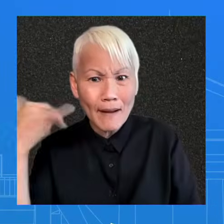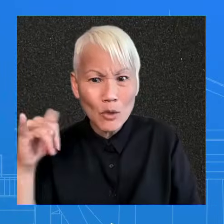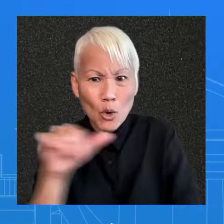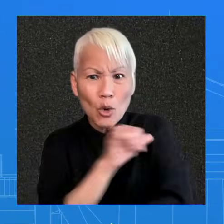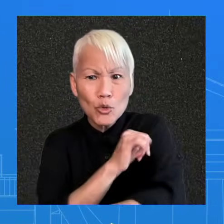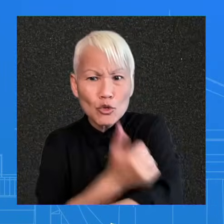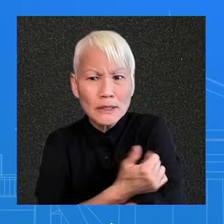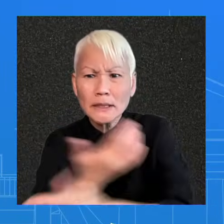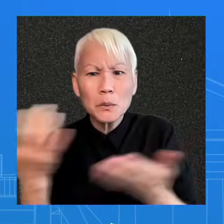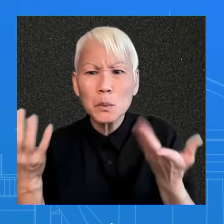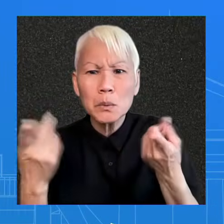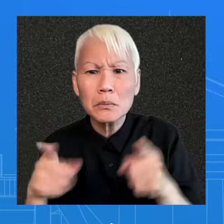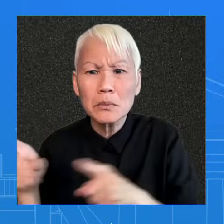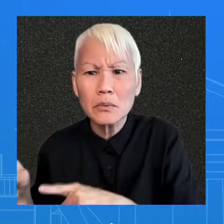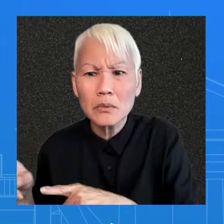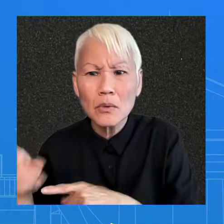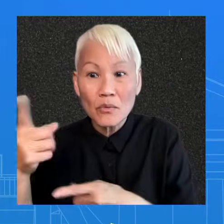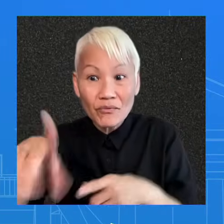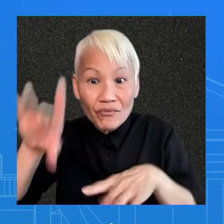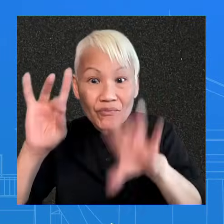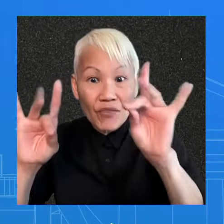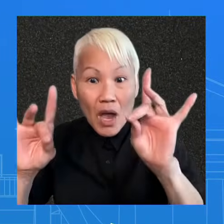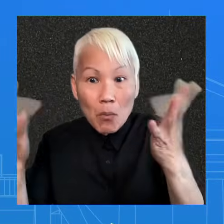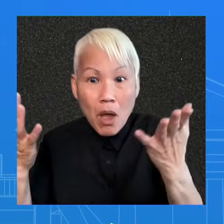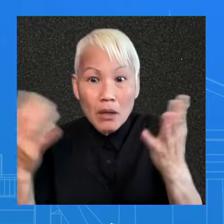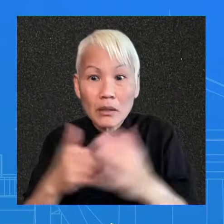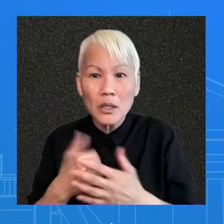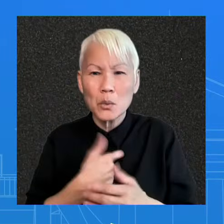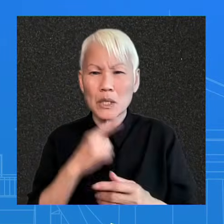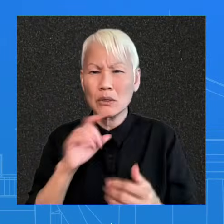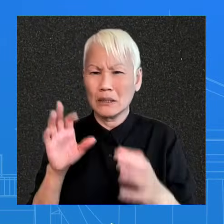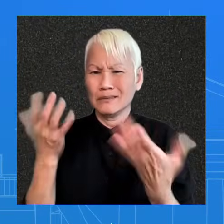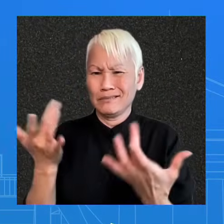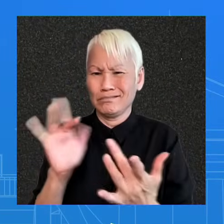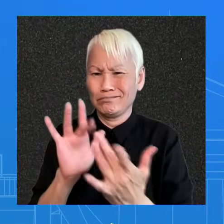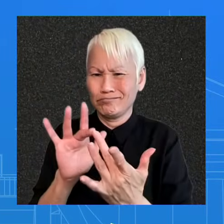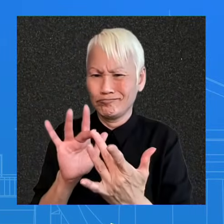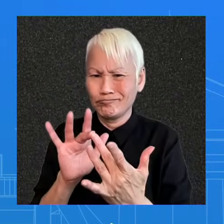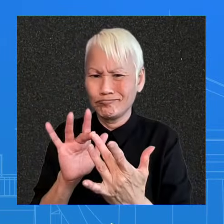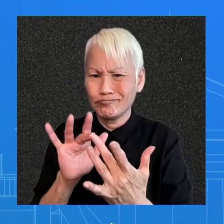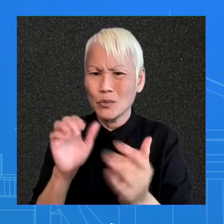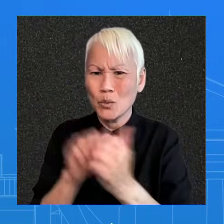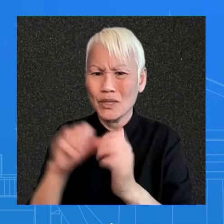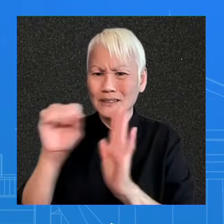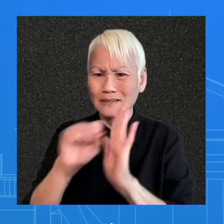with state officials on the on the issue that you just laid out. Look, as you just mentioned, Andrea,